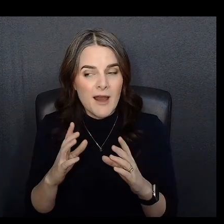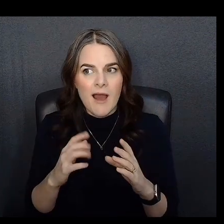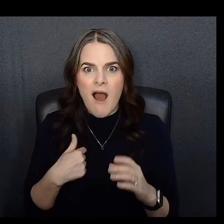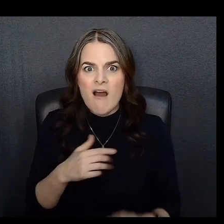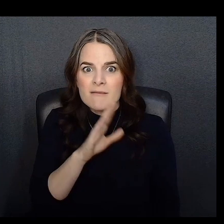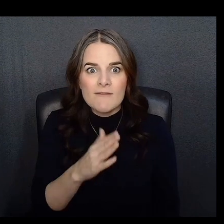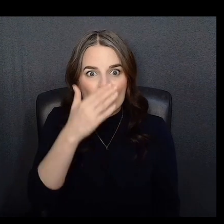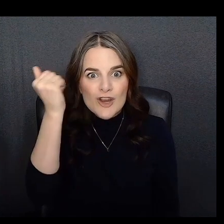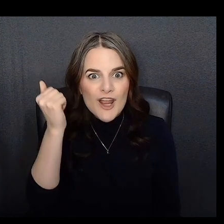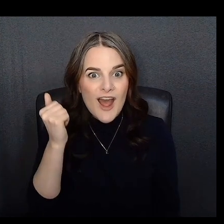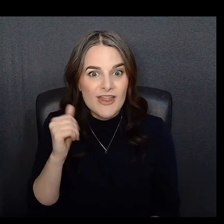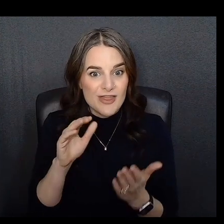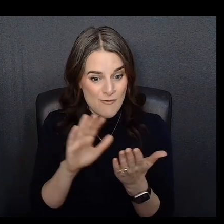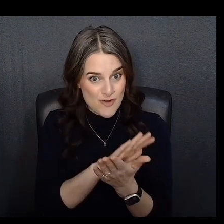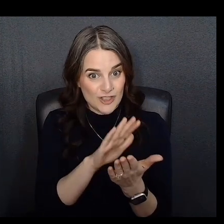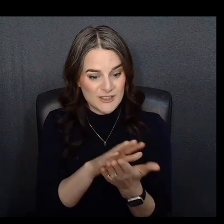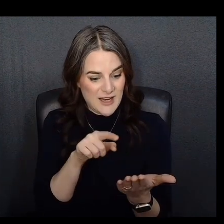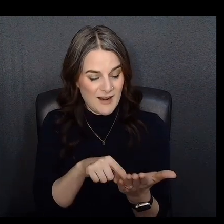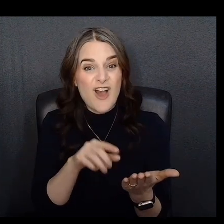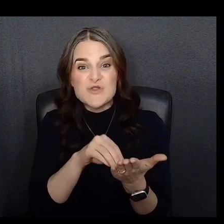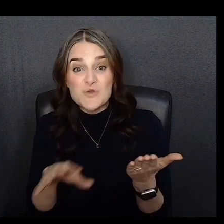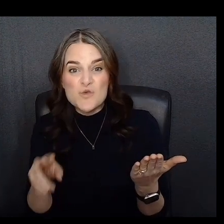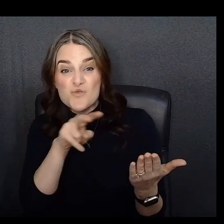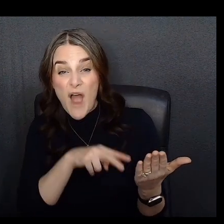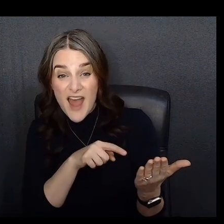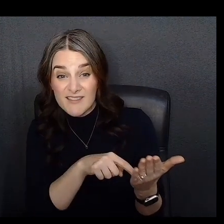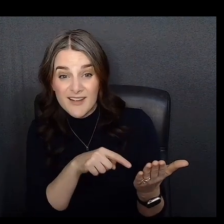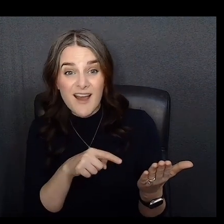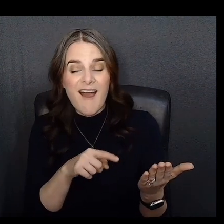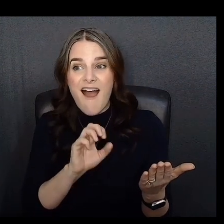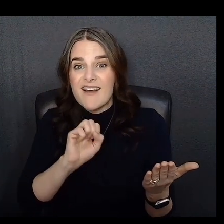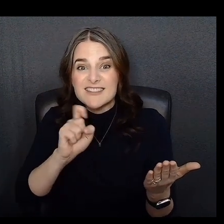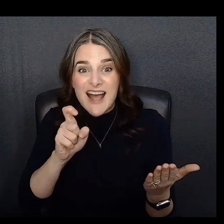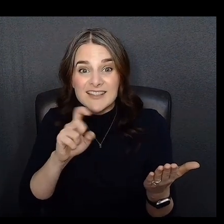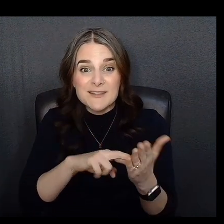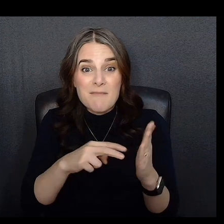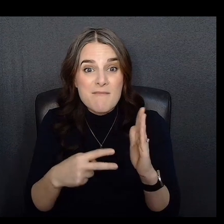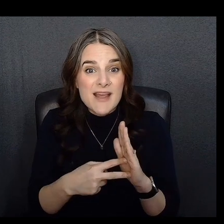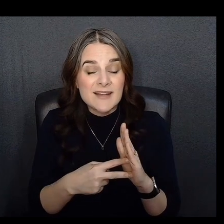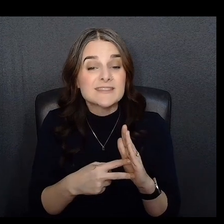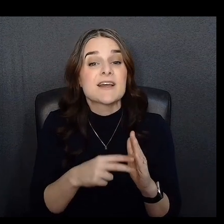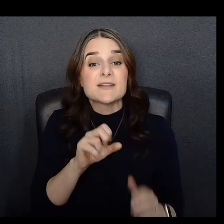of the students read from a worksheet that said, "Sex is when sperm and egg collide."